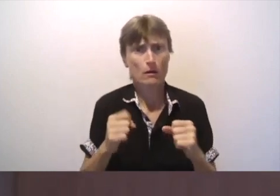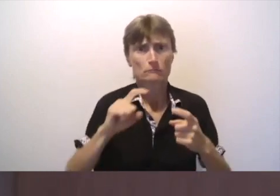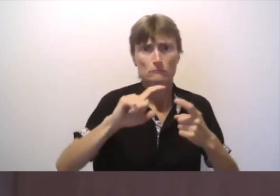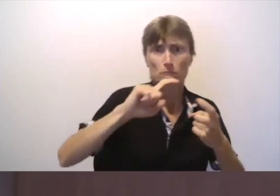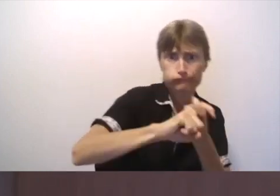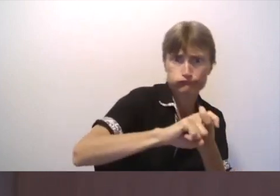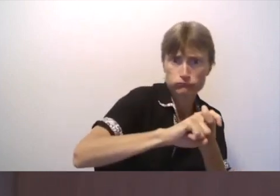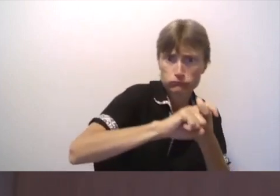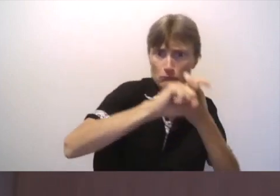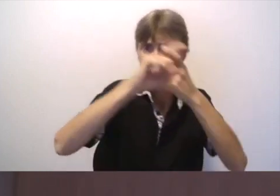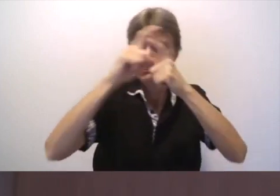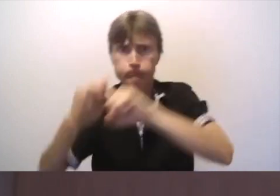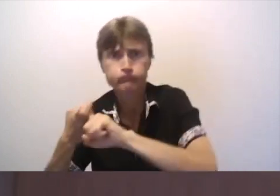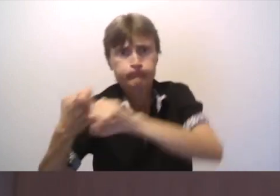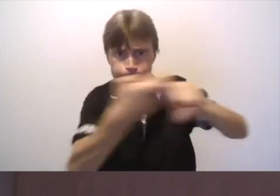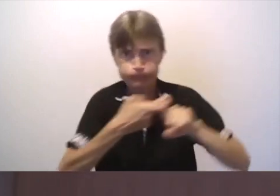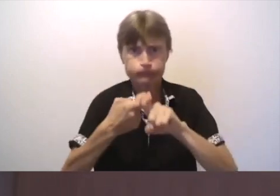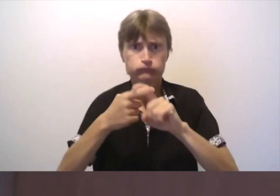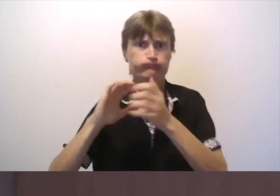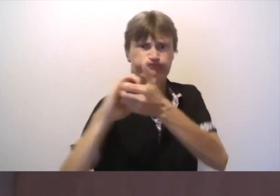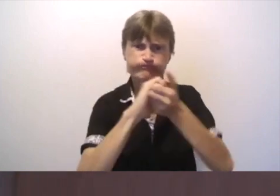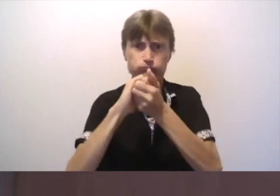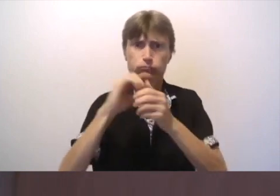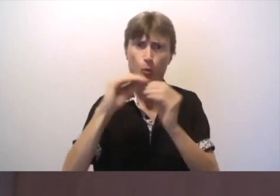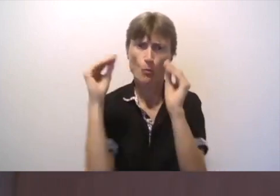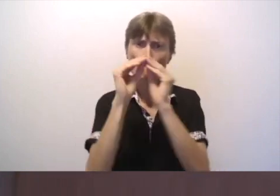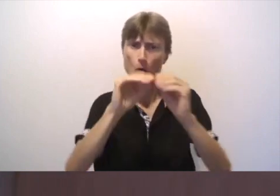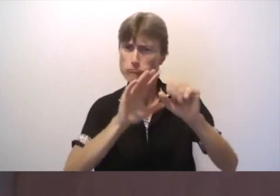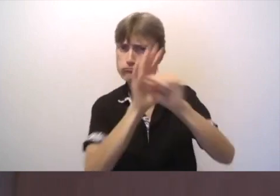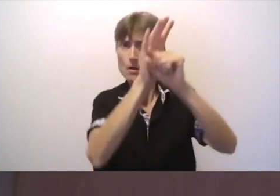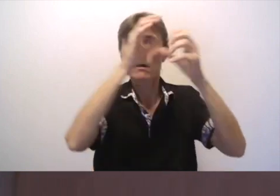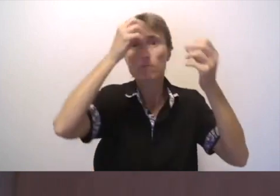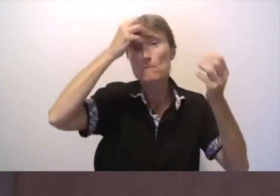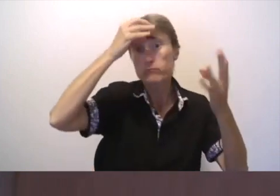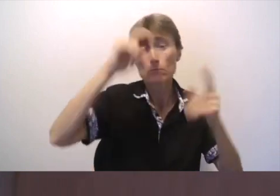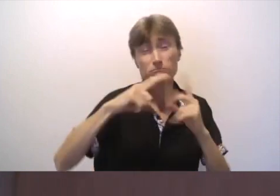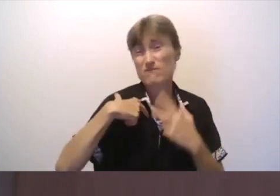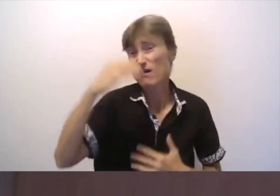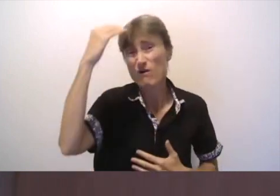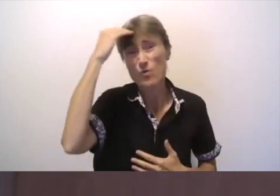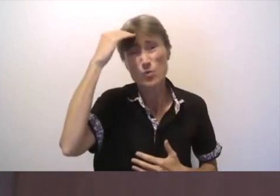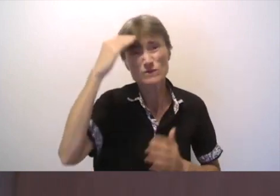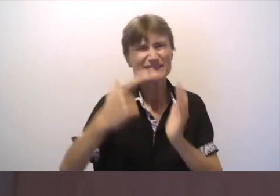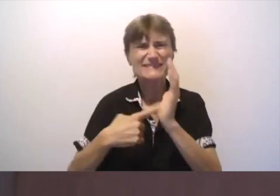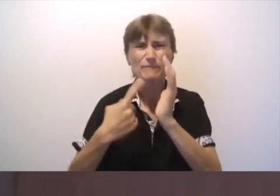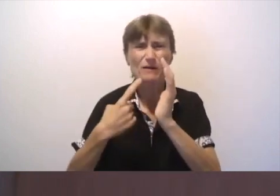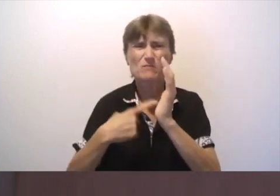the message and pushing really hard and and i know where the pushback comes it comes in those myths that barbara addressed